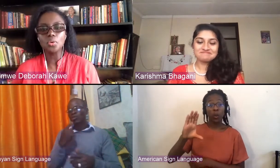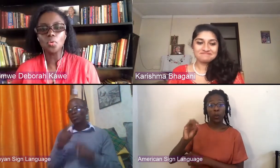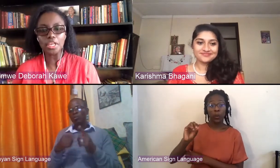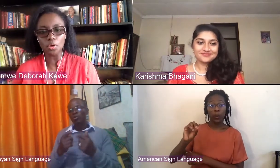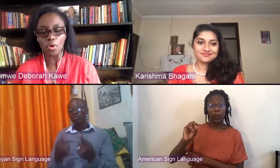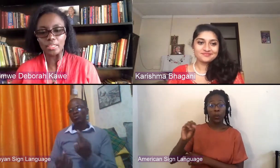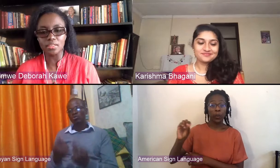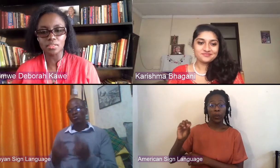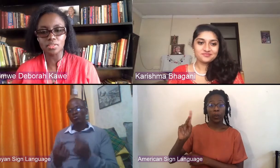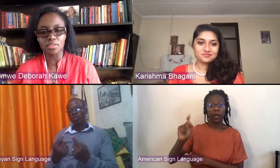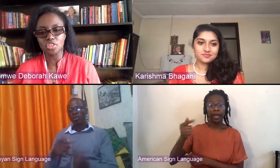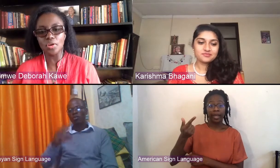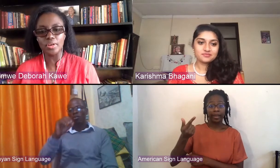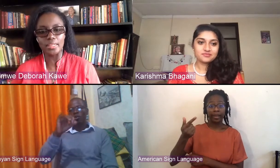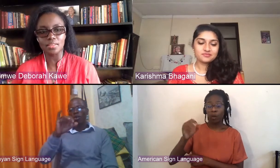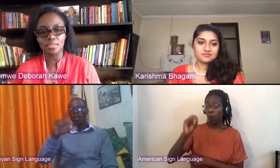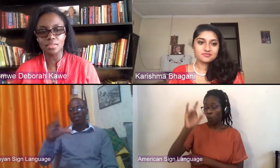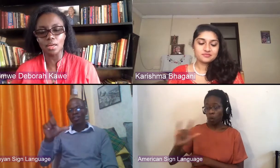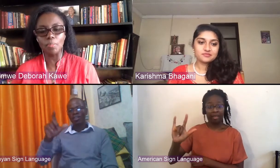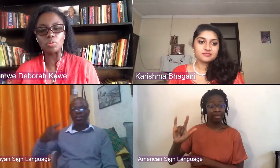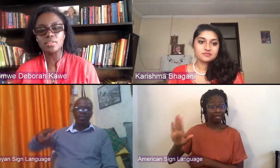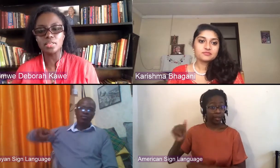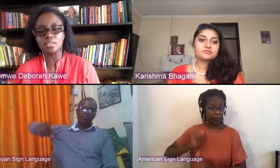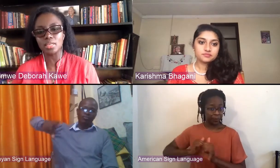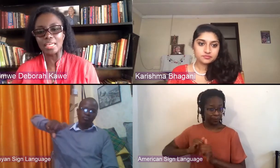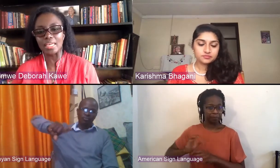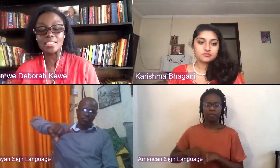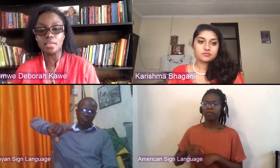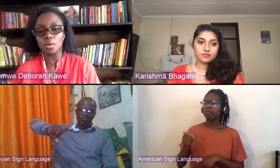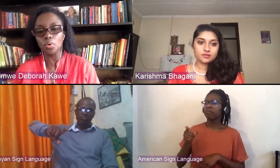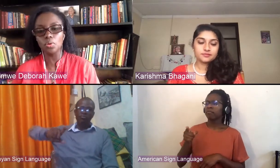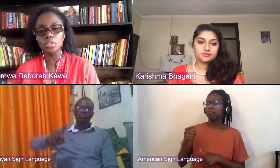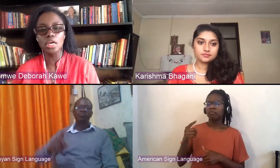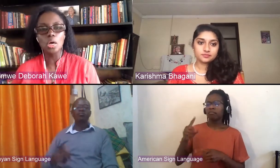So Cooking Oil is a story that's about this 18 year old